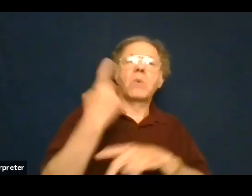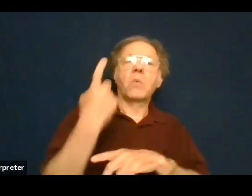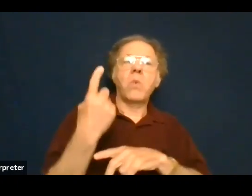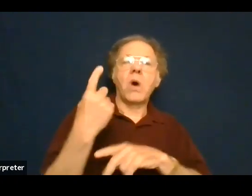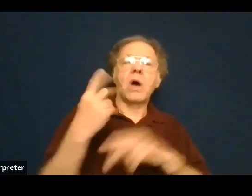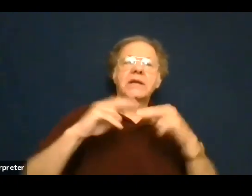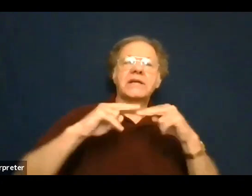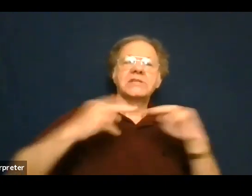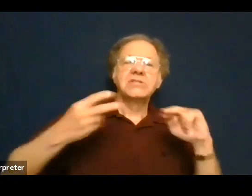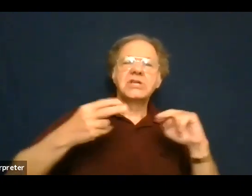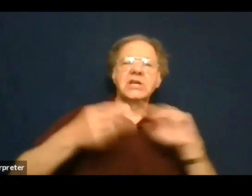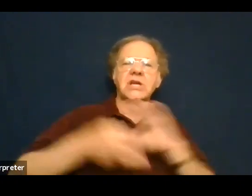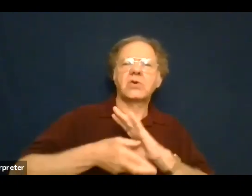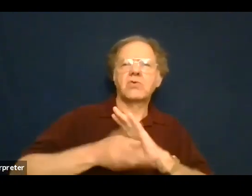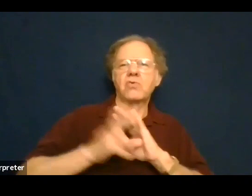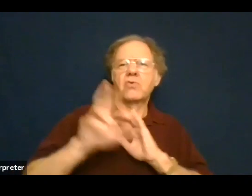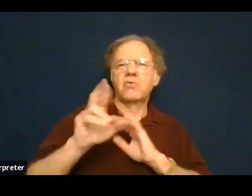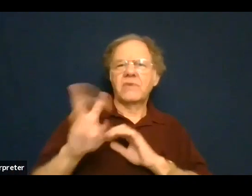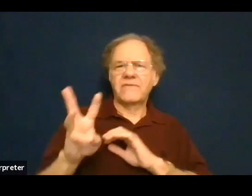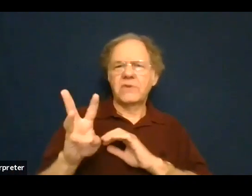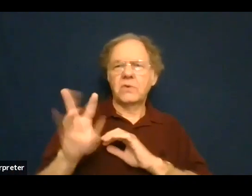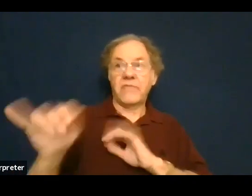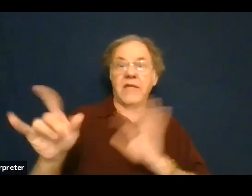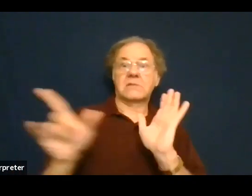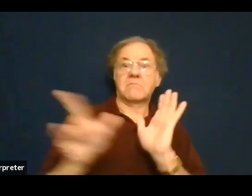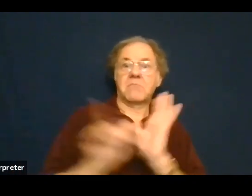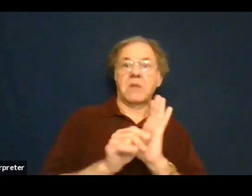which is published on NCBI.